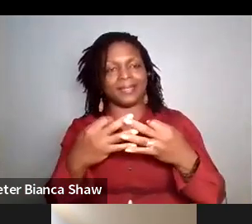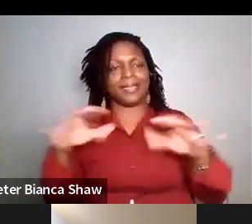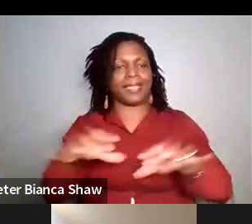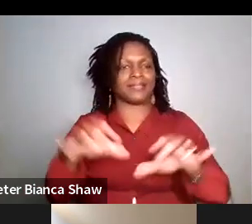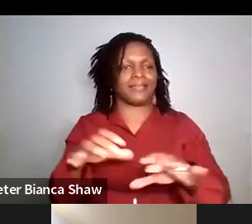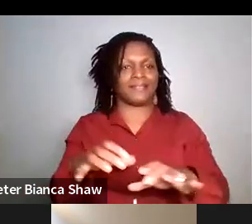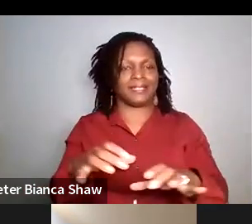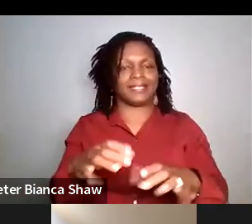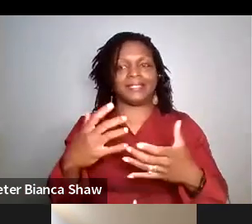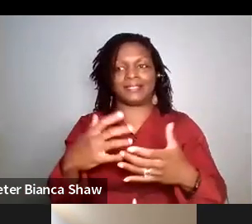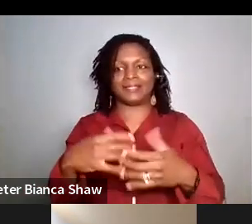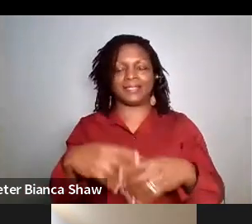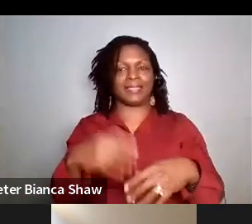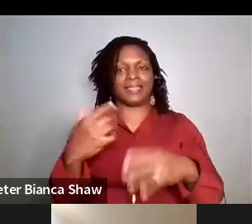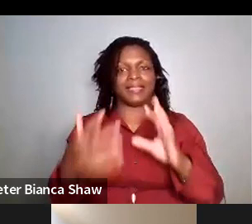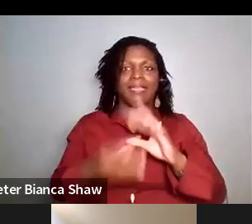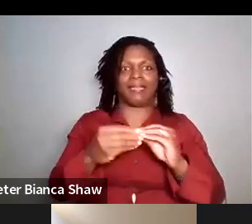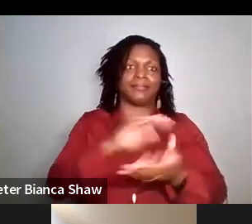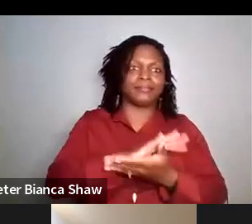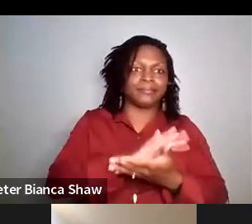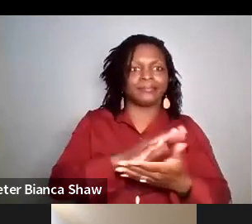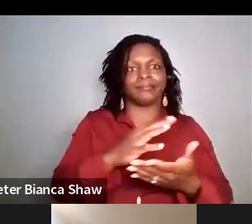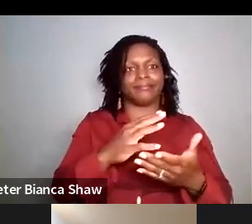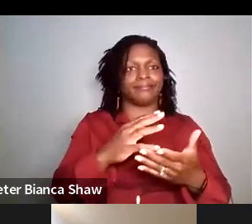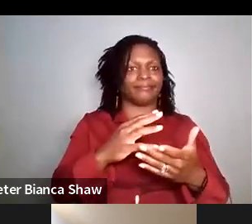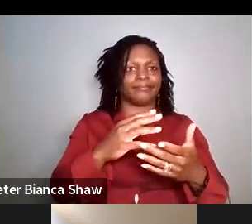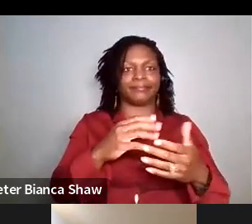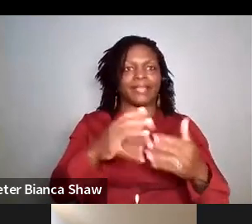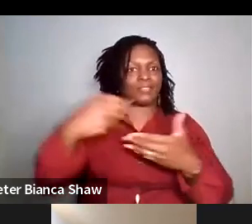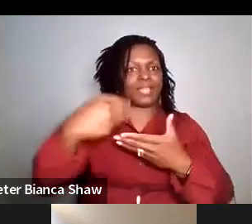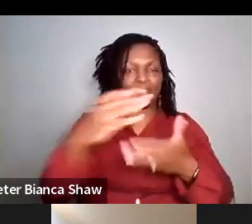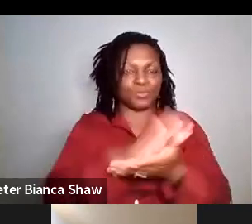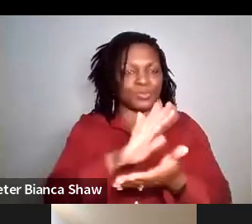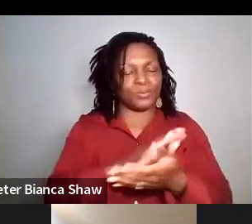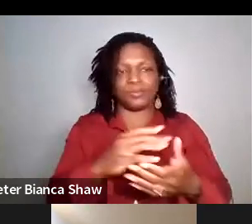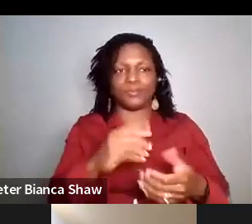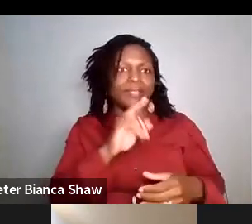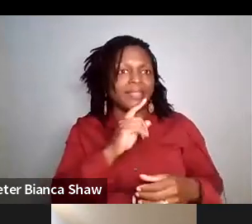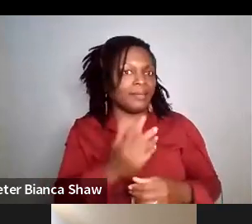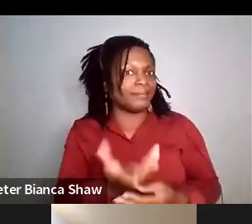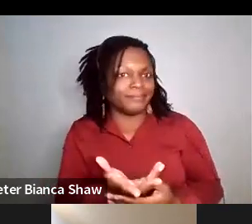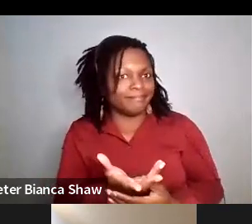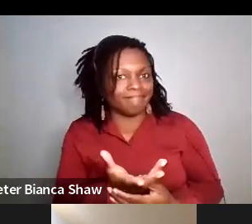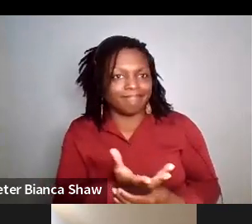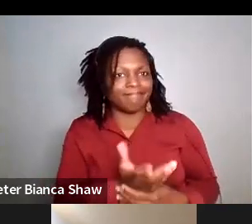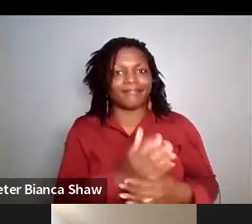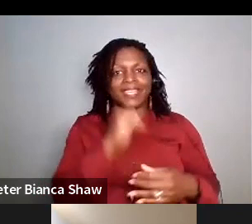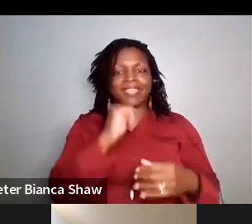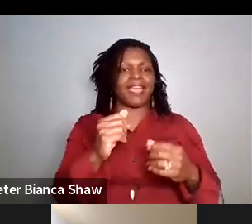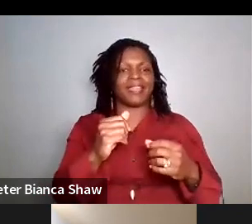Aren't necessarily the same all the time and sometimes that is you know the casual conversation that you have with other dats.